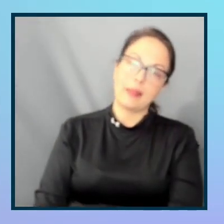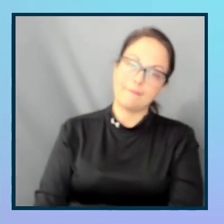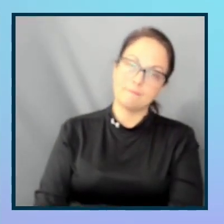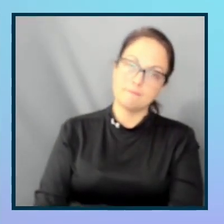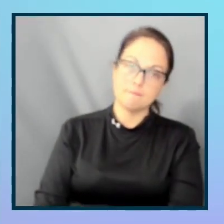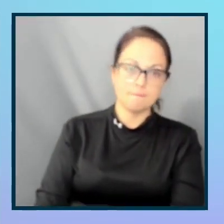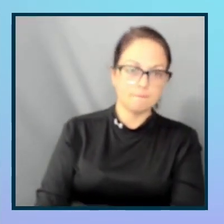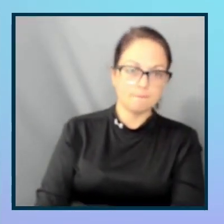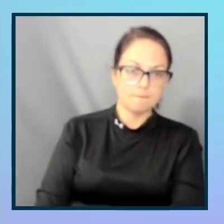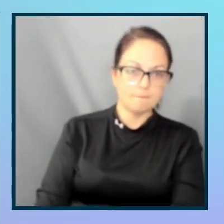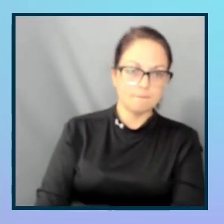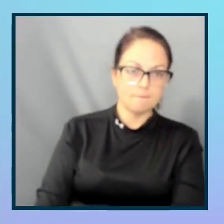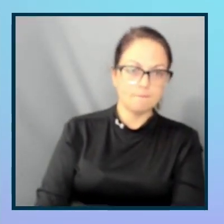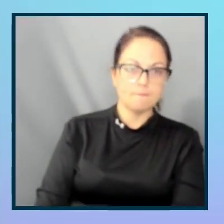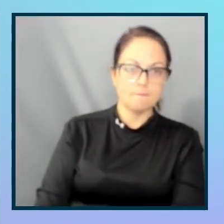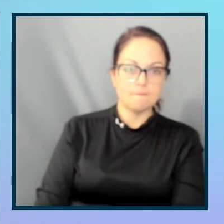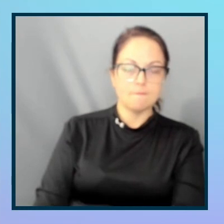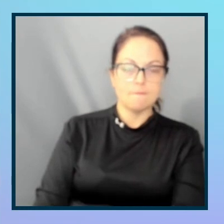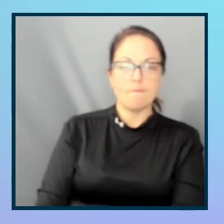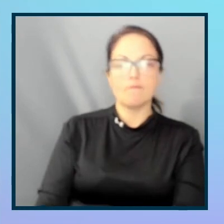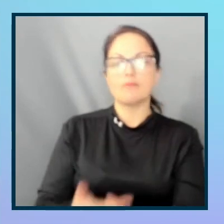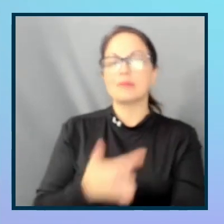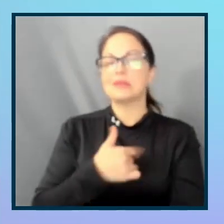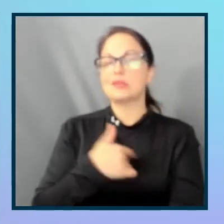Certainly we've hit this flex point